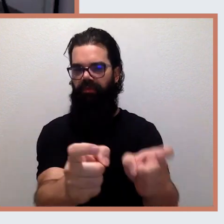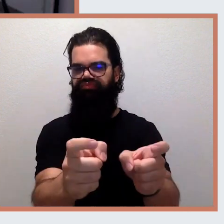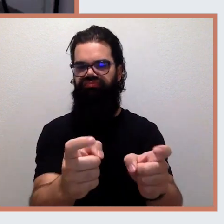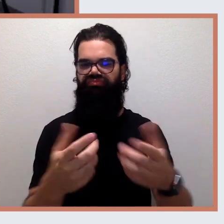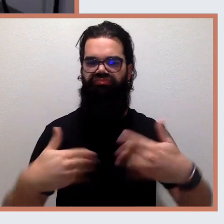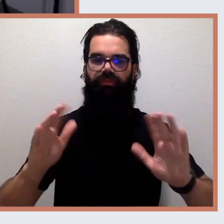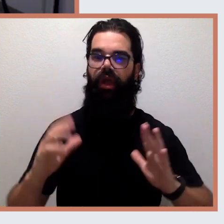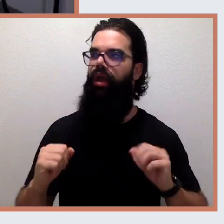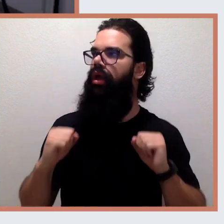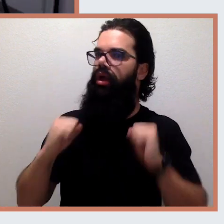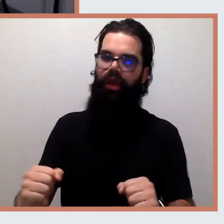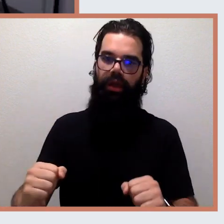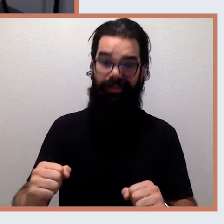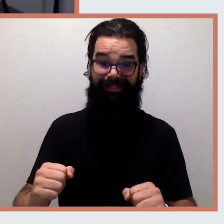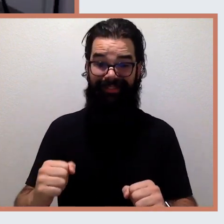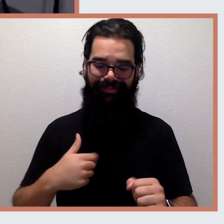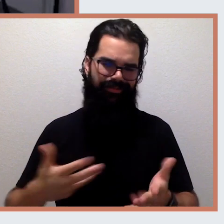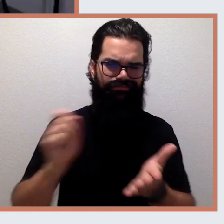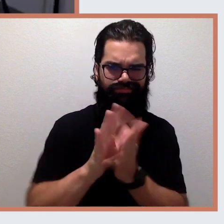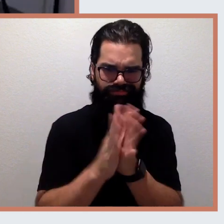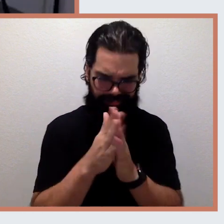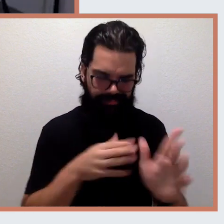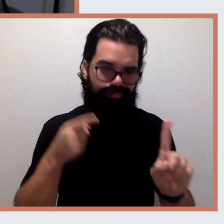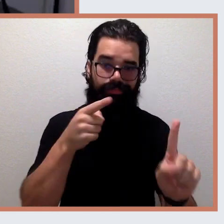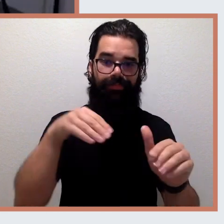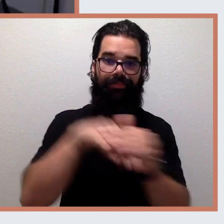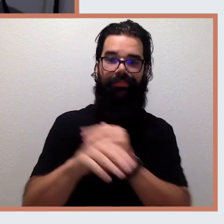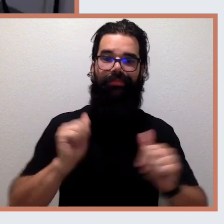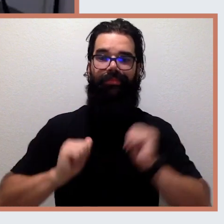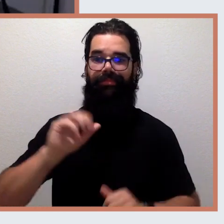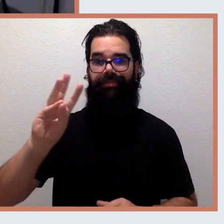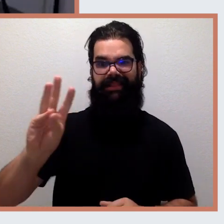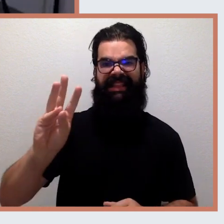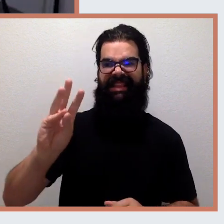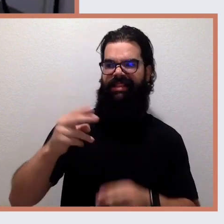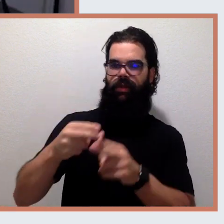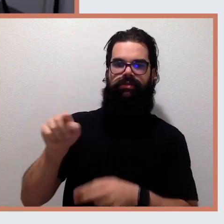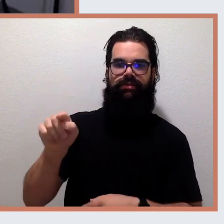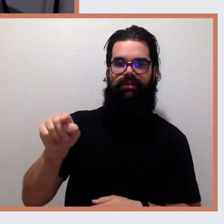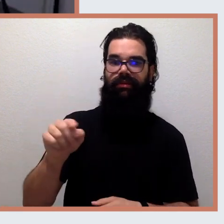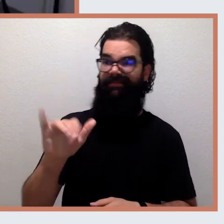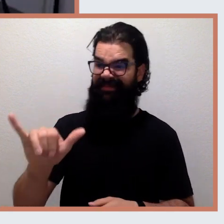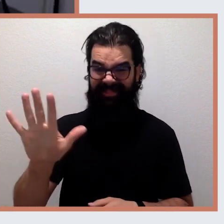Once I started booking shows, and once I booked my big show, SIX, and when I was on Homeland, he's like, "Okay, okay, you're an actor now."